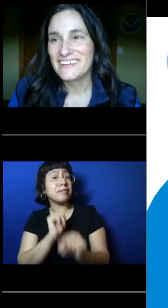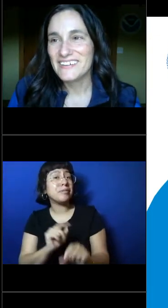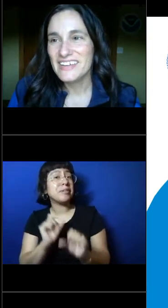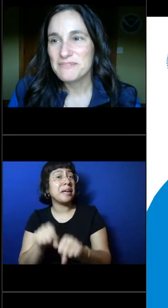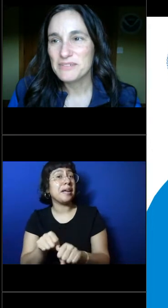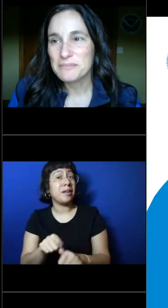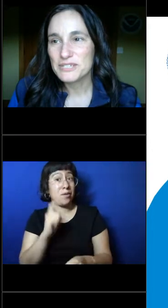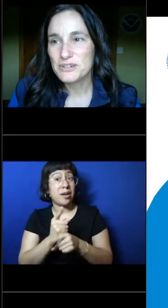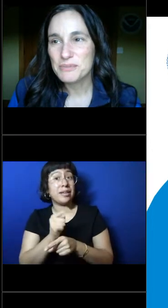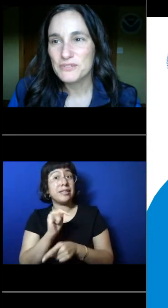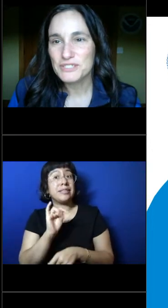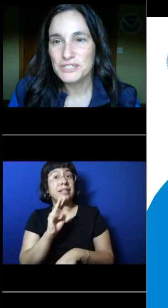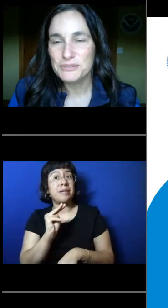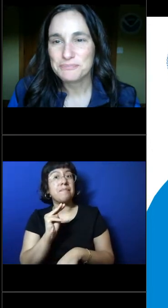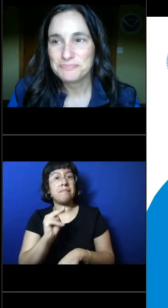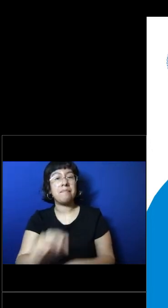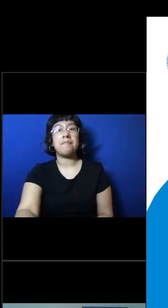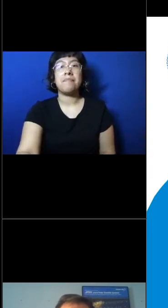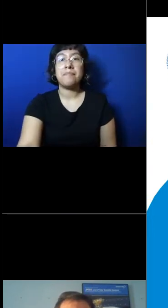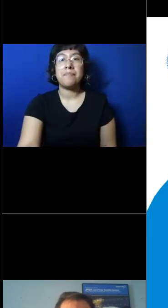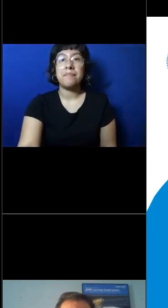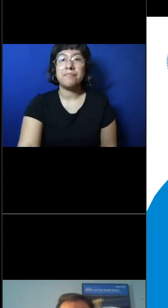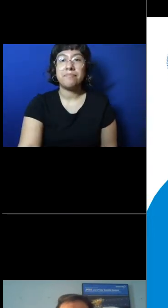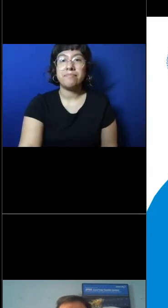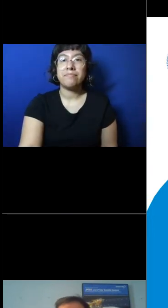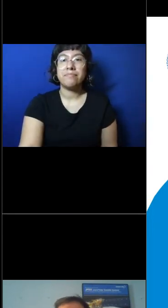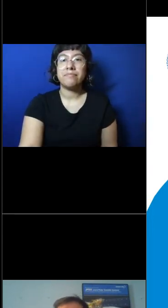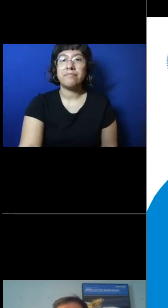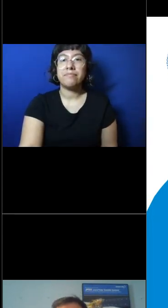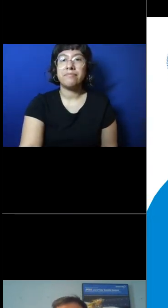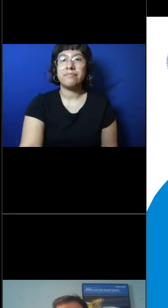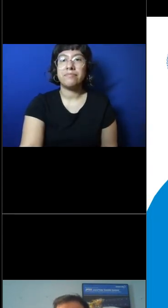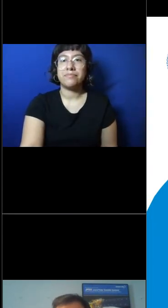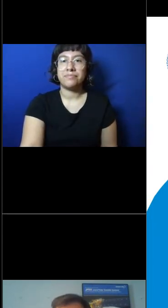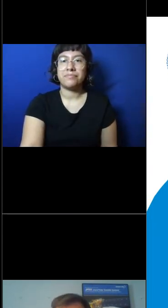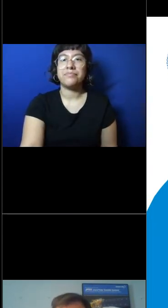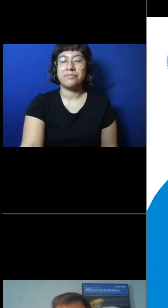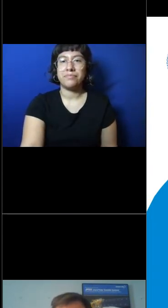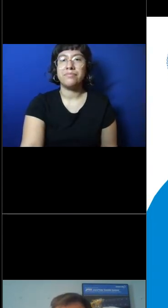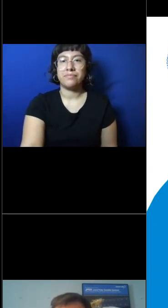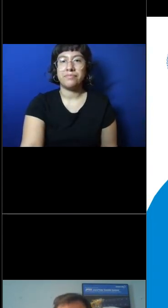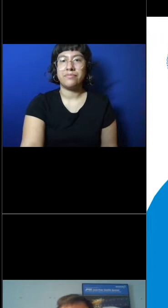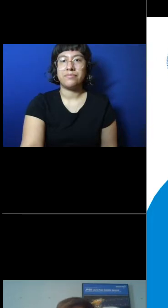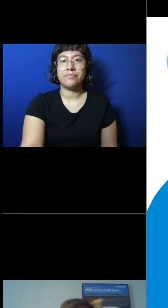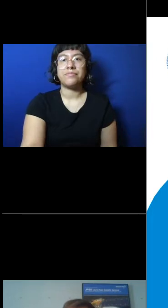All right. Well, I'm going to turn them over to you. Thank you so much, Nicole. I'm really excited to talk